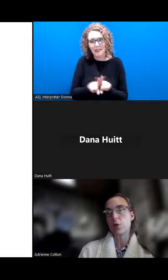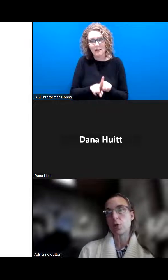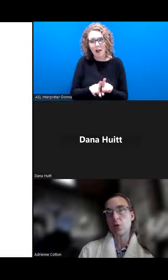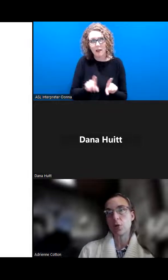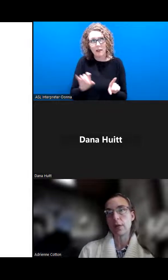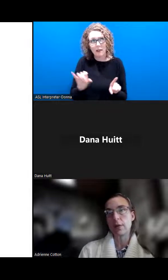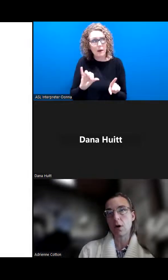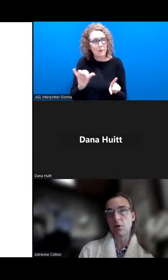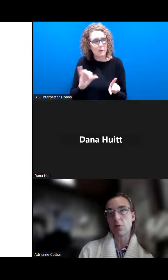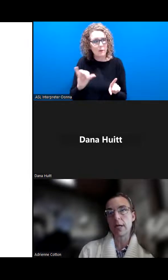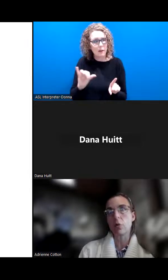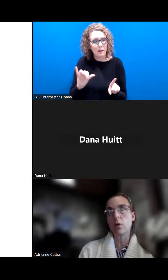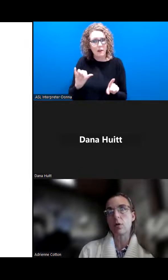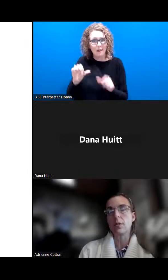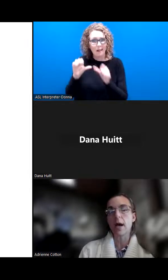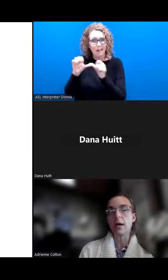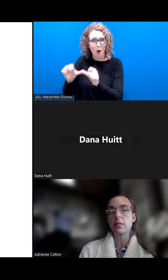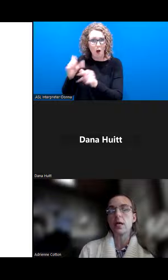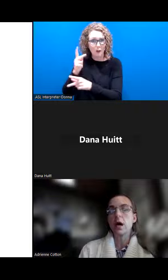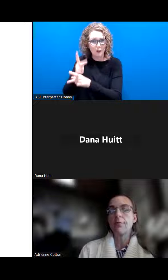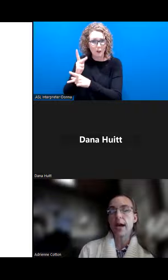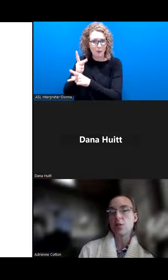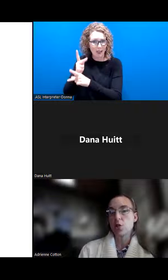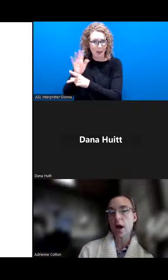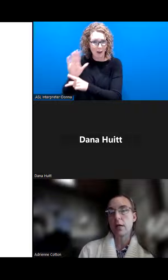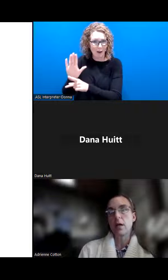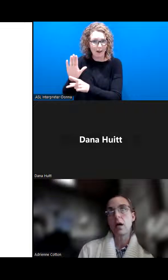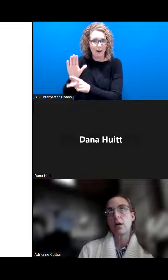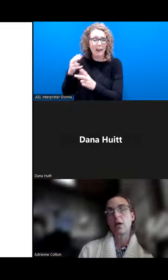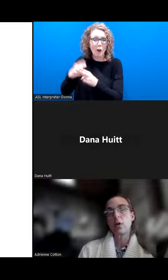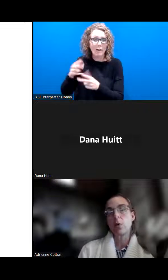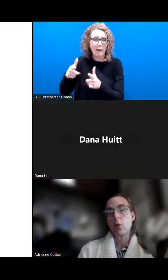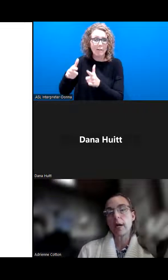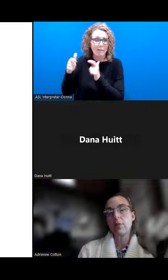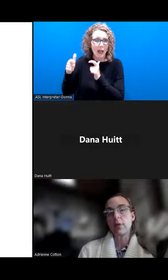ies that otherwise would have been out of pocket, and I would have had to claim bankruptcy